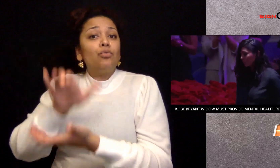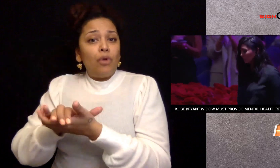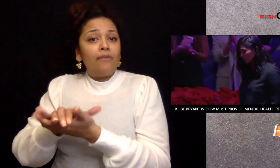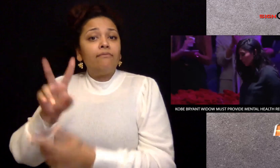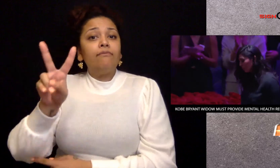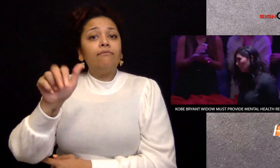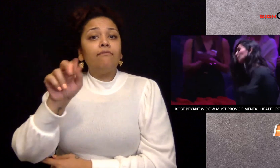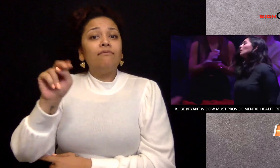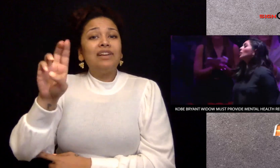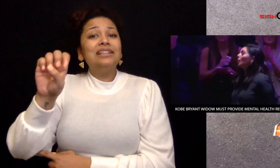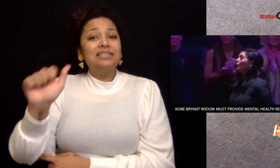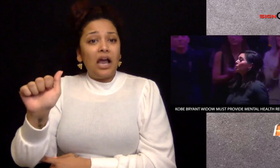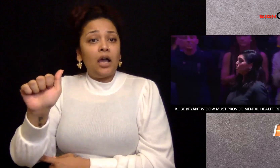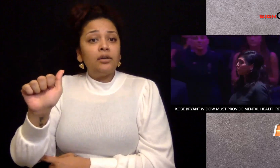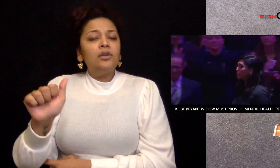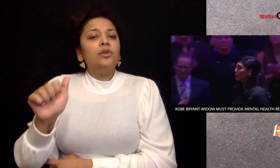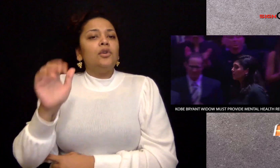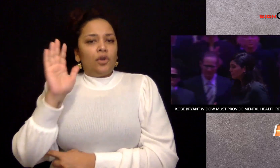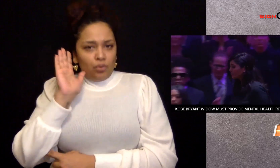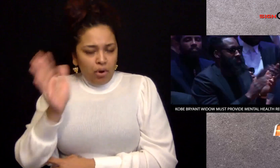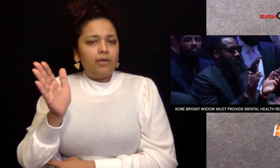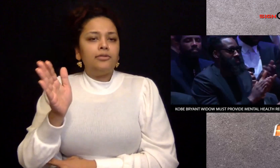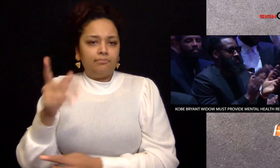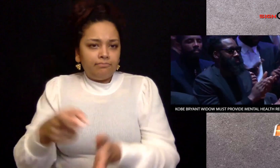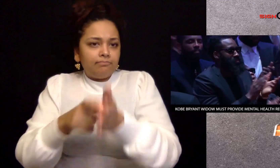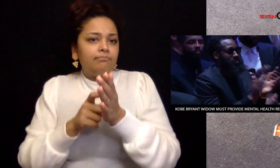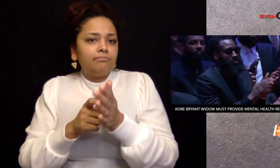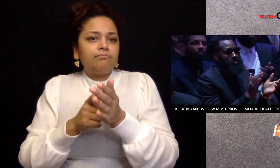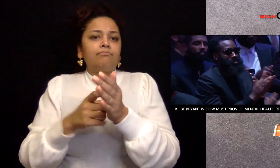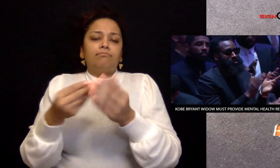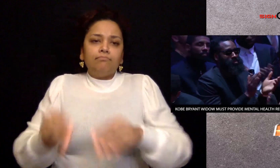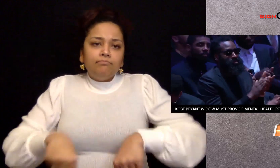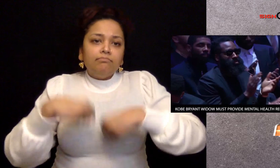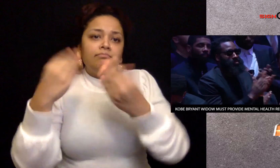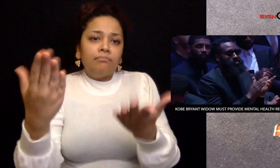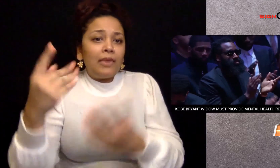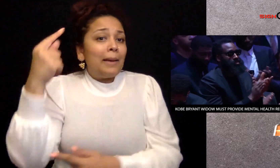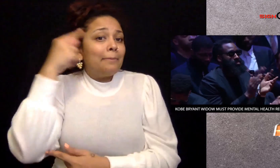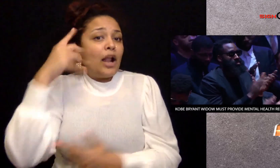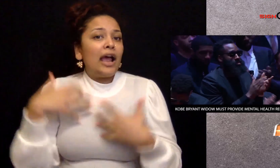a California judge has ruled Kobe Bryant's wife Vanessa will have to submit mental health